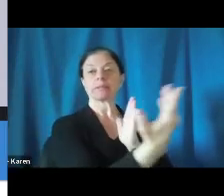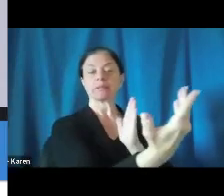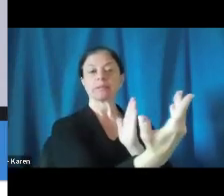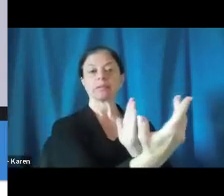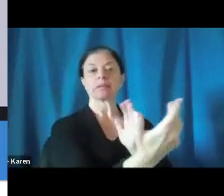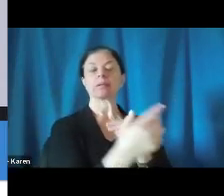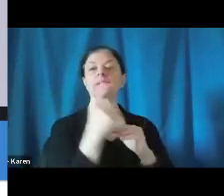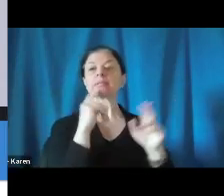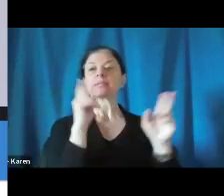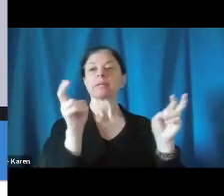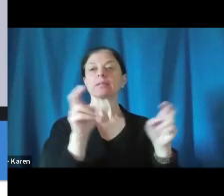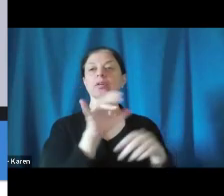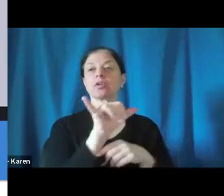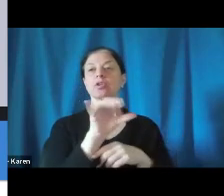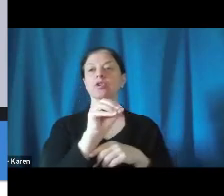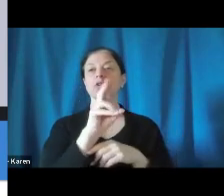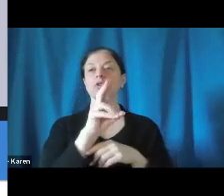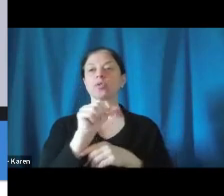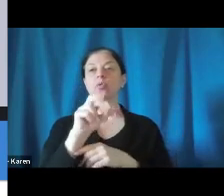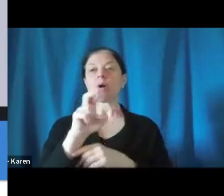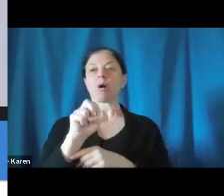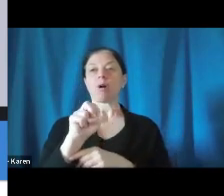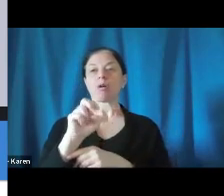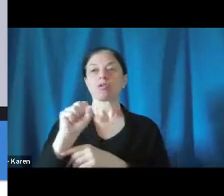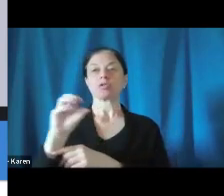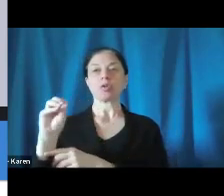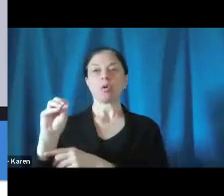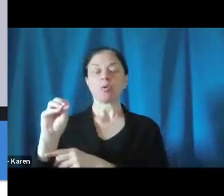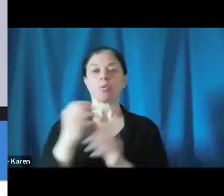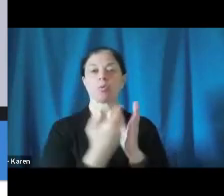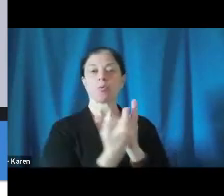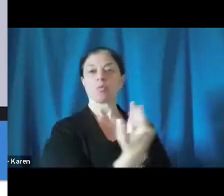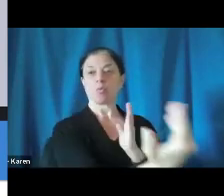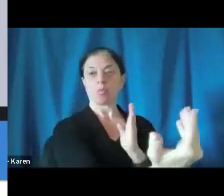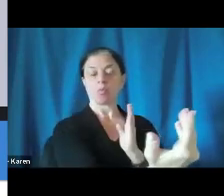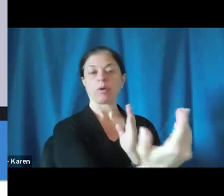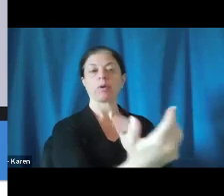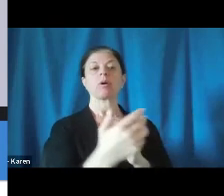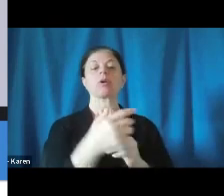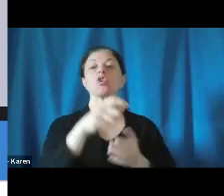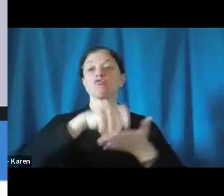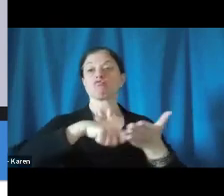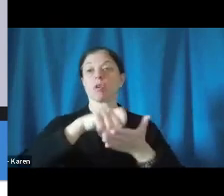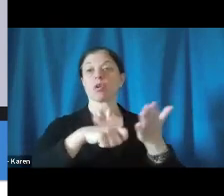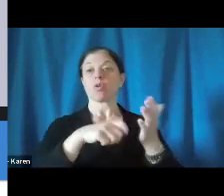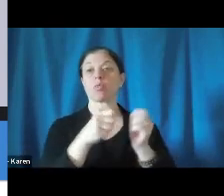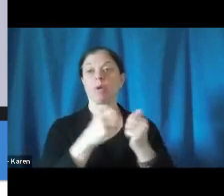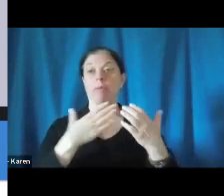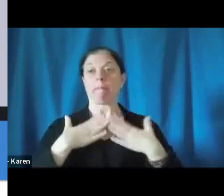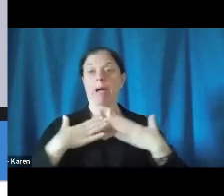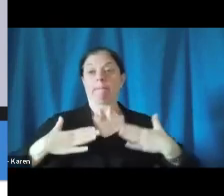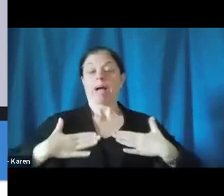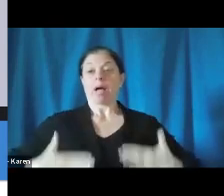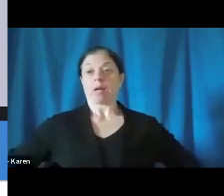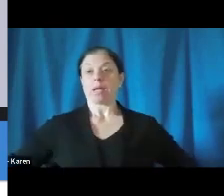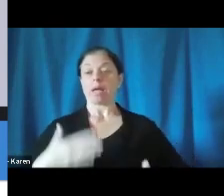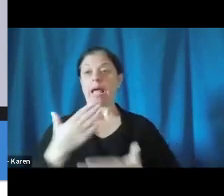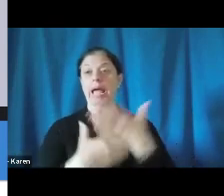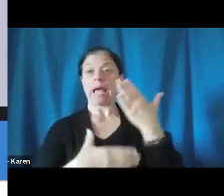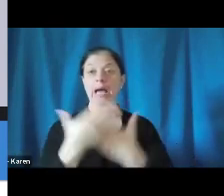walls in the installation. The first wall here on the left says "you are